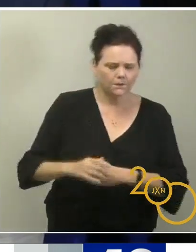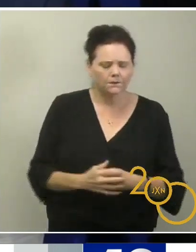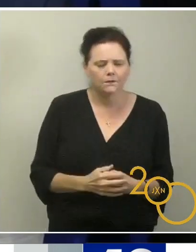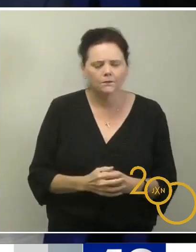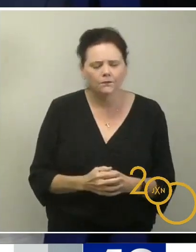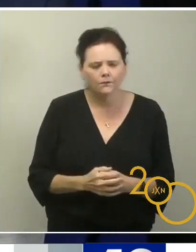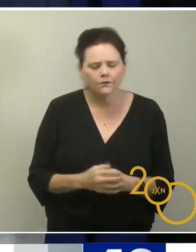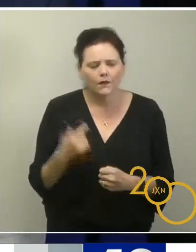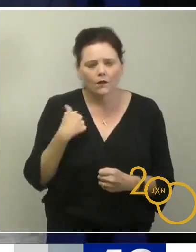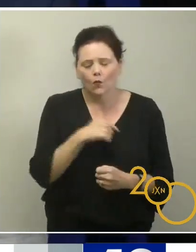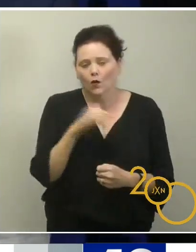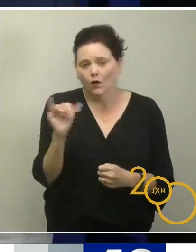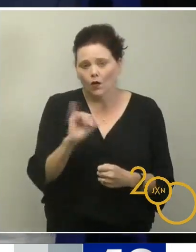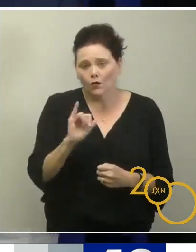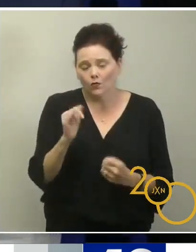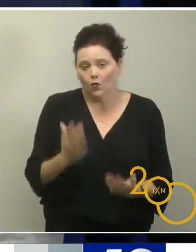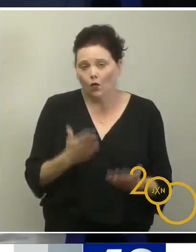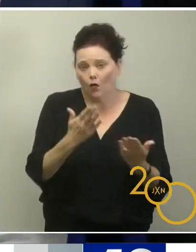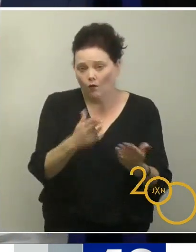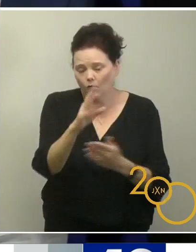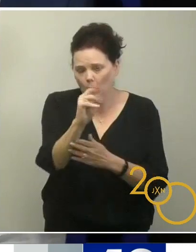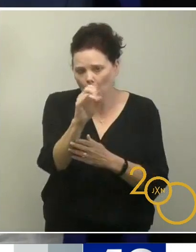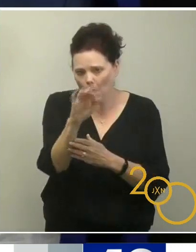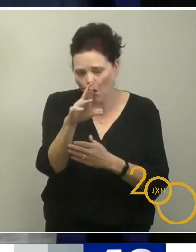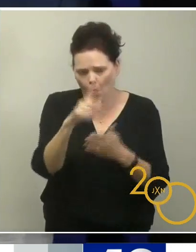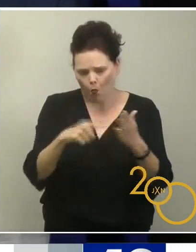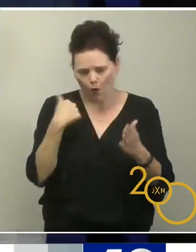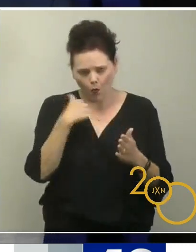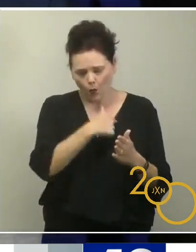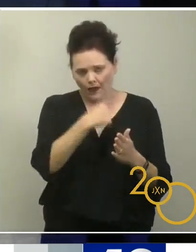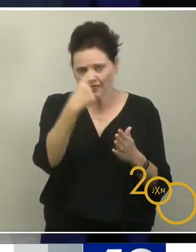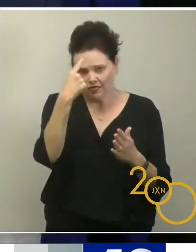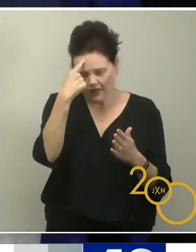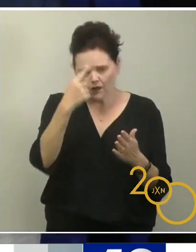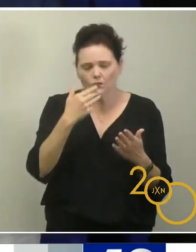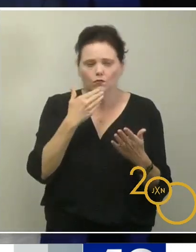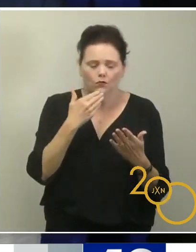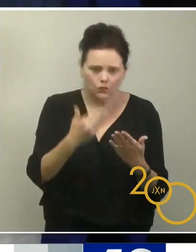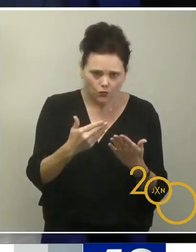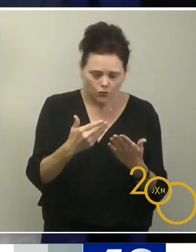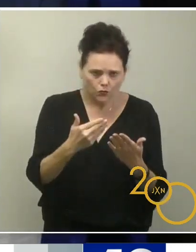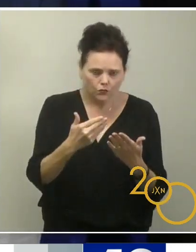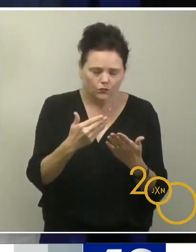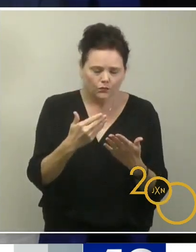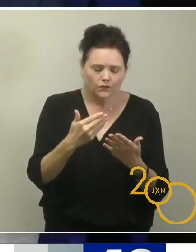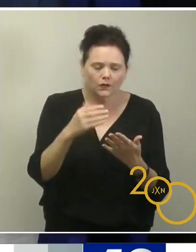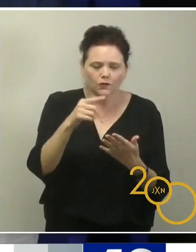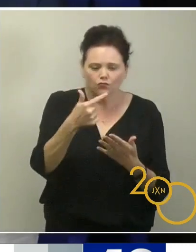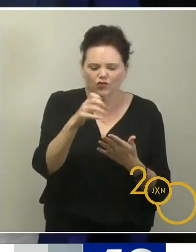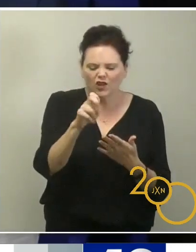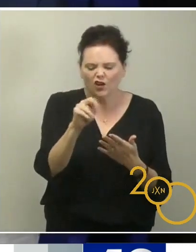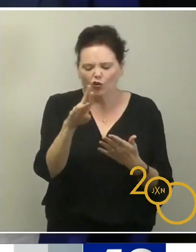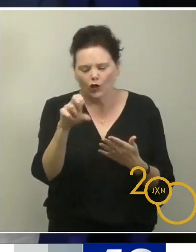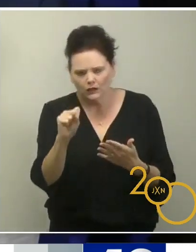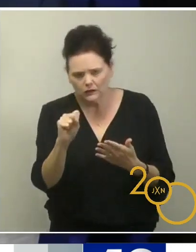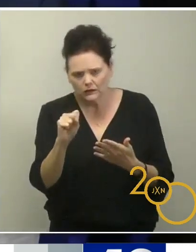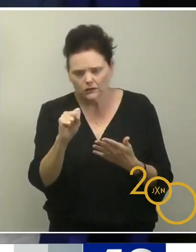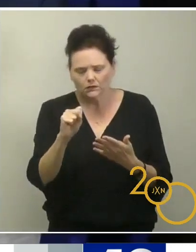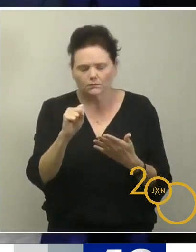LEAVE THESE RESOURCES FOR THOSE WHO ABSOLUTELY NEED THEM. WE HAVE ALSO OFFERED THE MAYOR